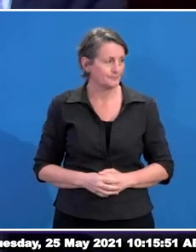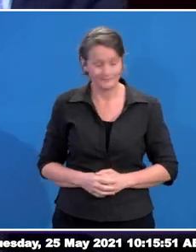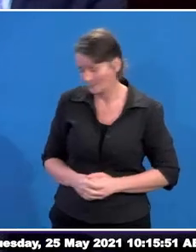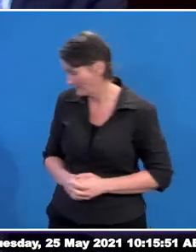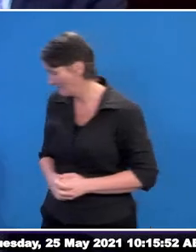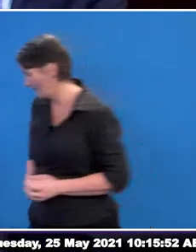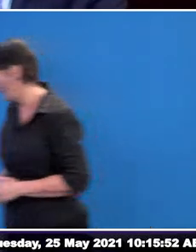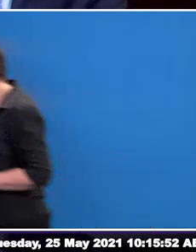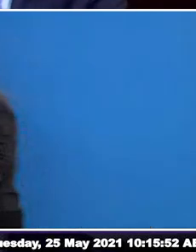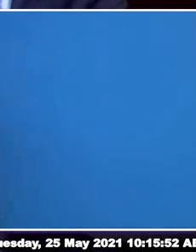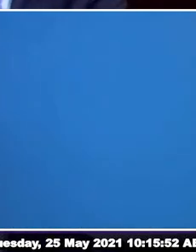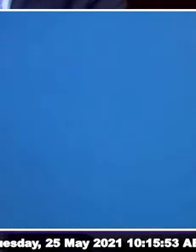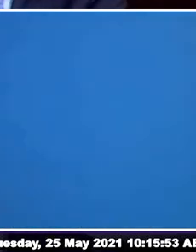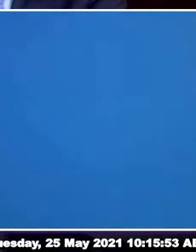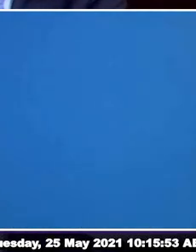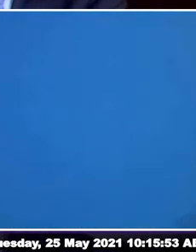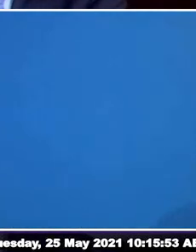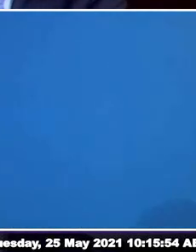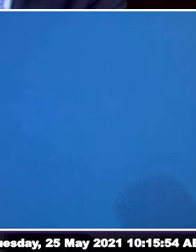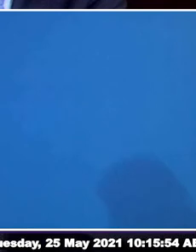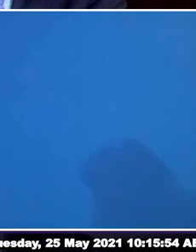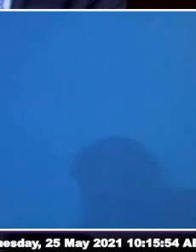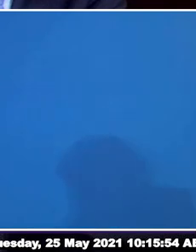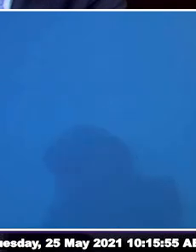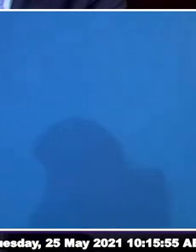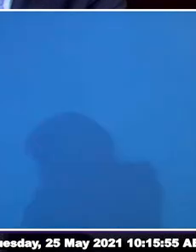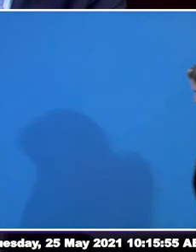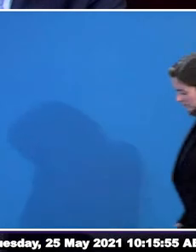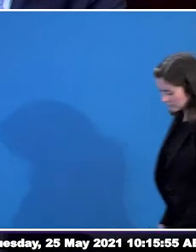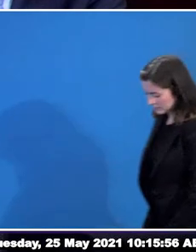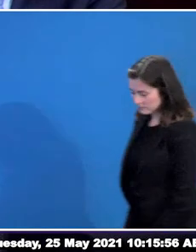that comes back to the performance management issue. Yes. MS EASTMAN: Alright.